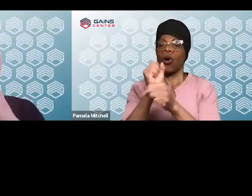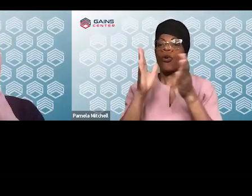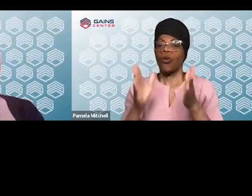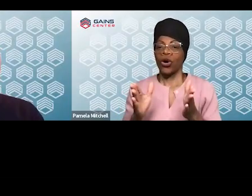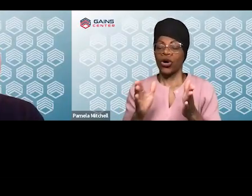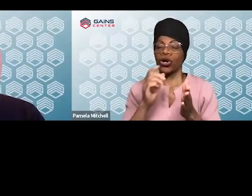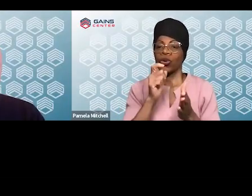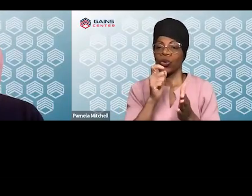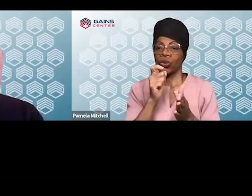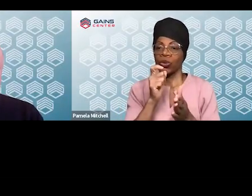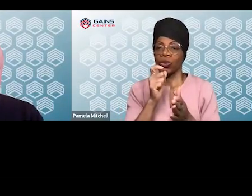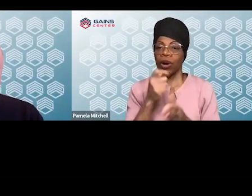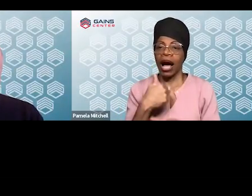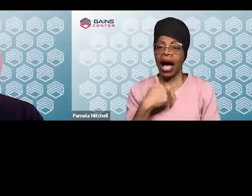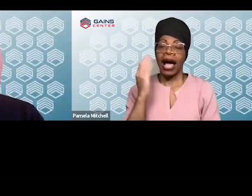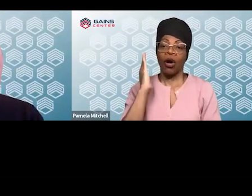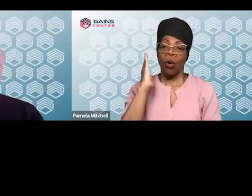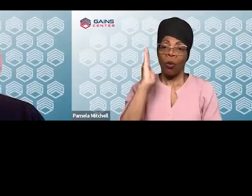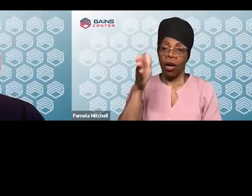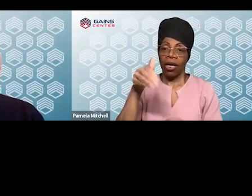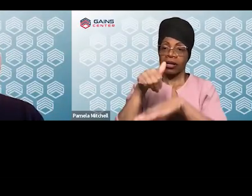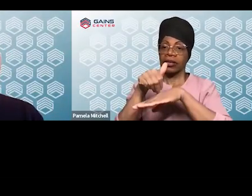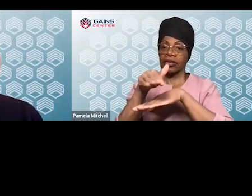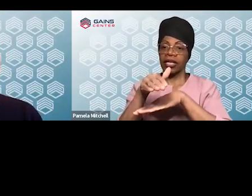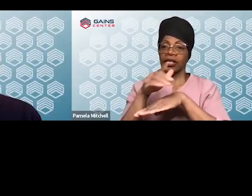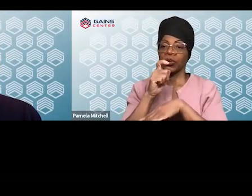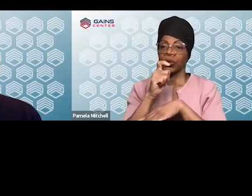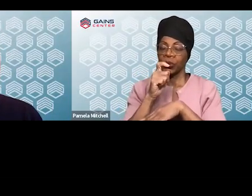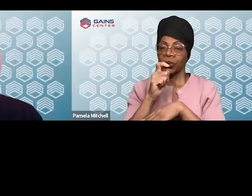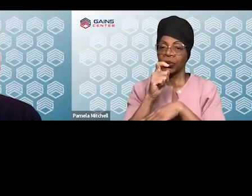that I will send to the GAINS folks.